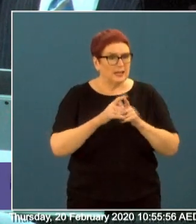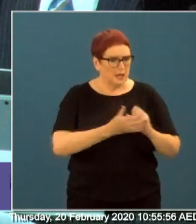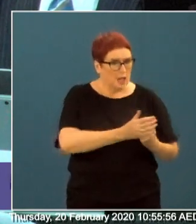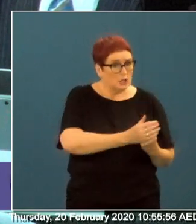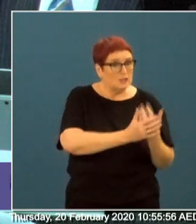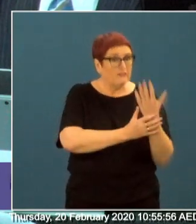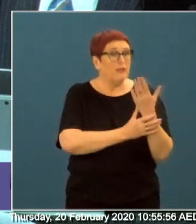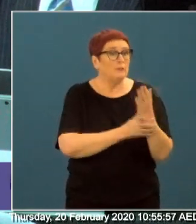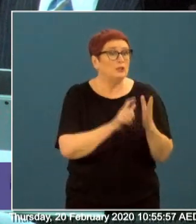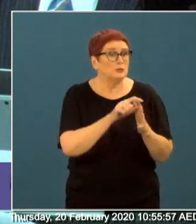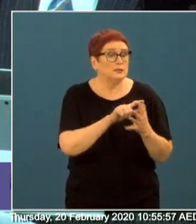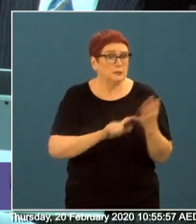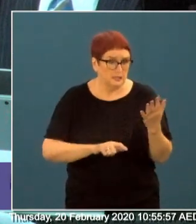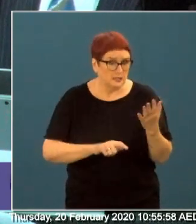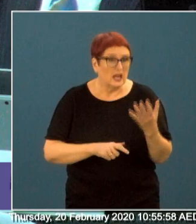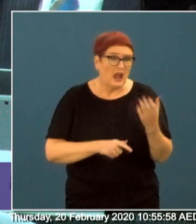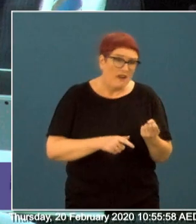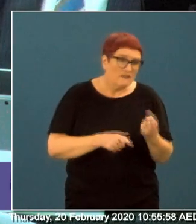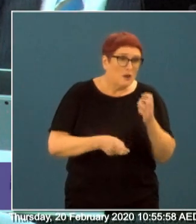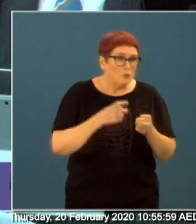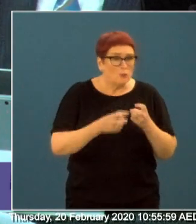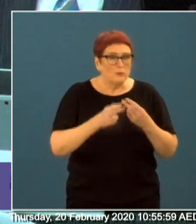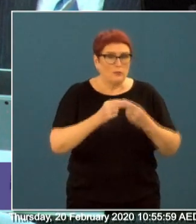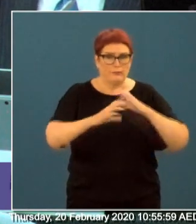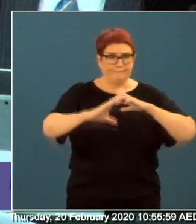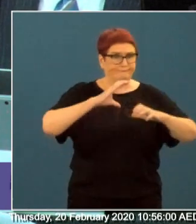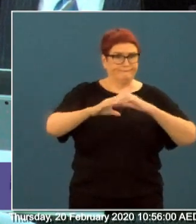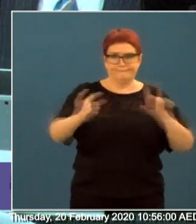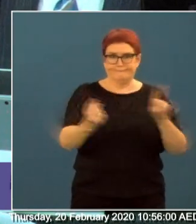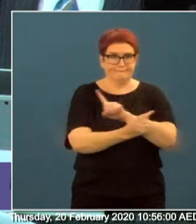characterised by impairments in social communication and restricted